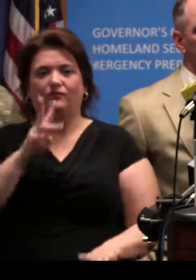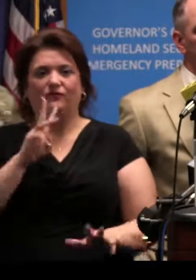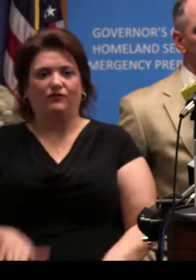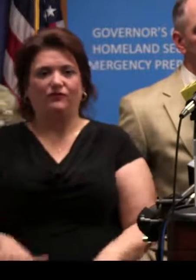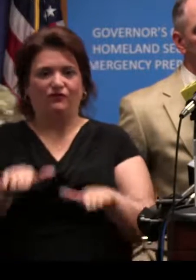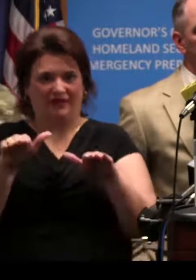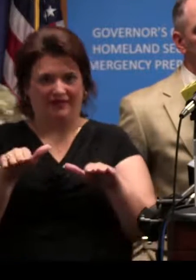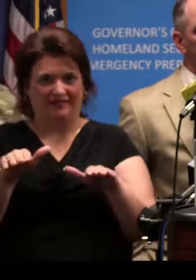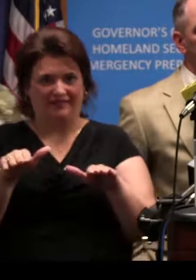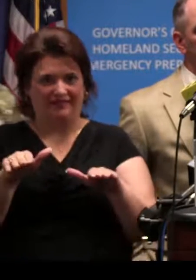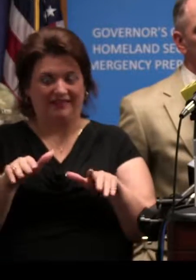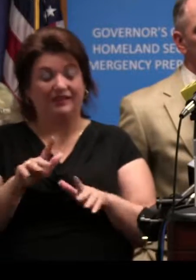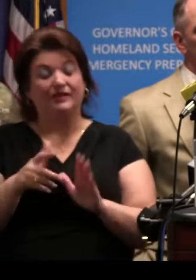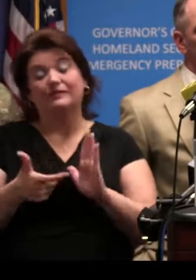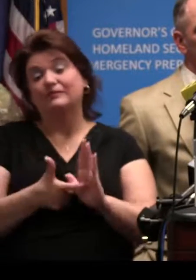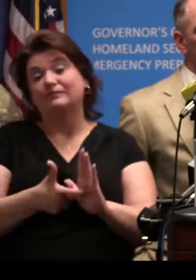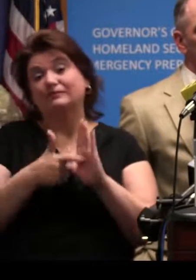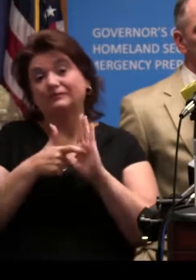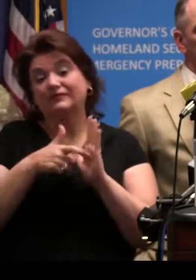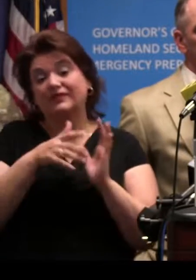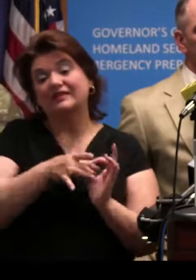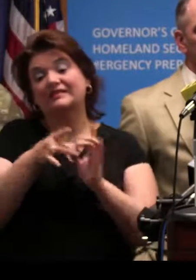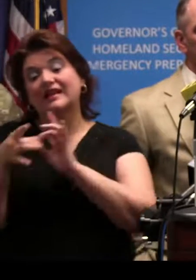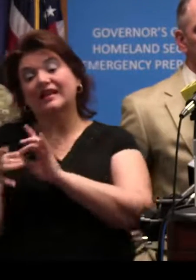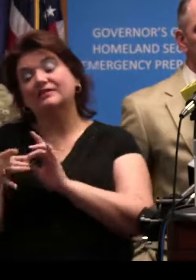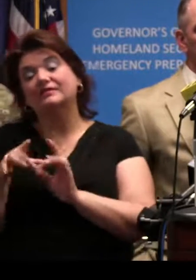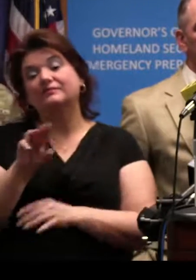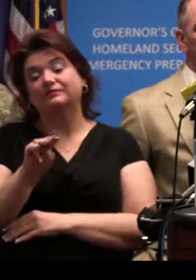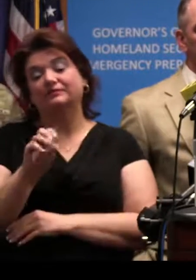people to buy for the shirts are tied to mortgages if you're in a special risk